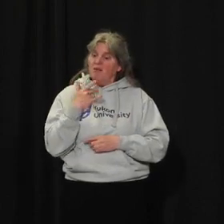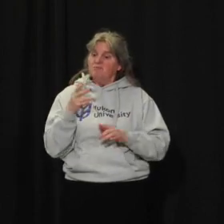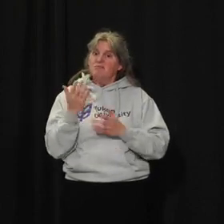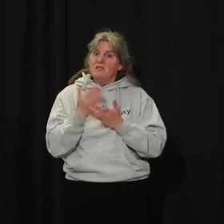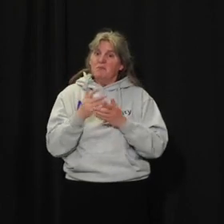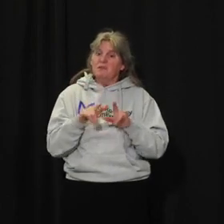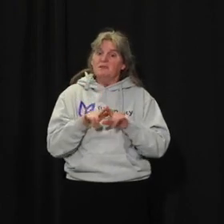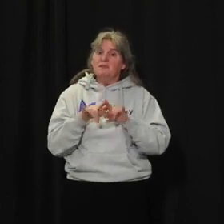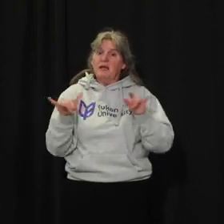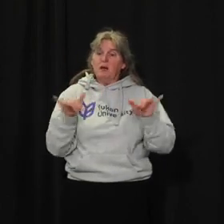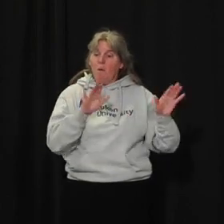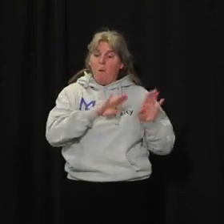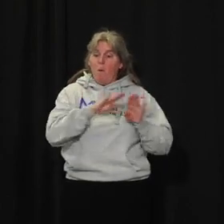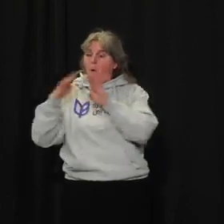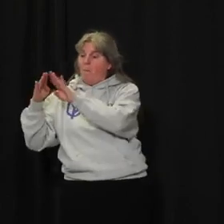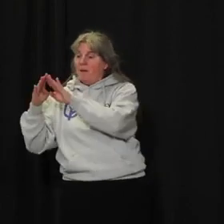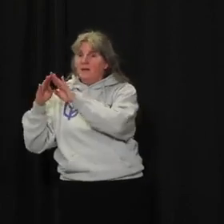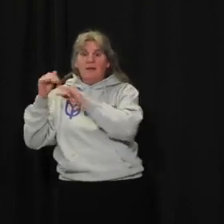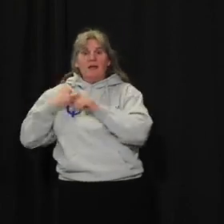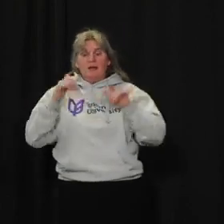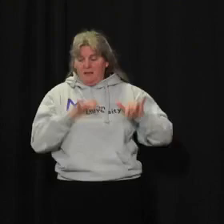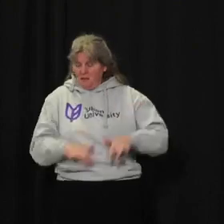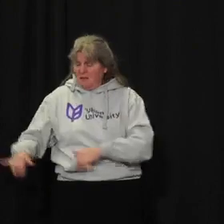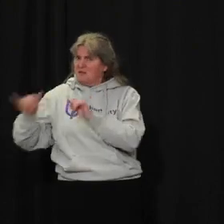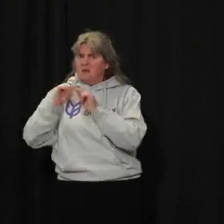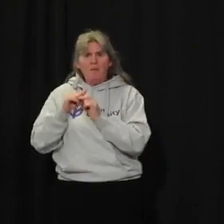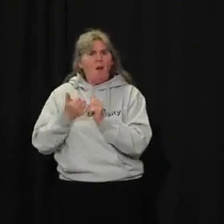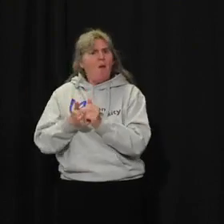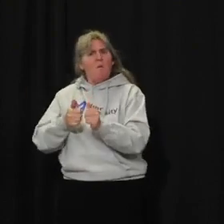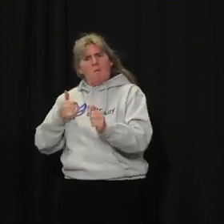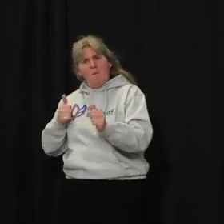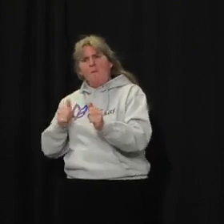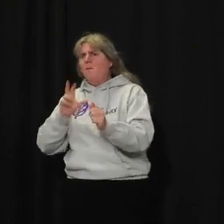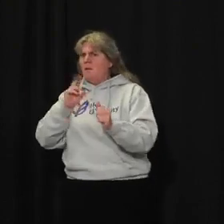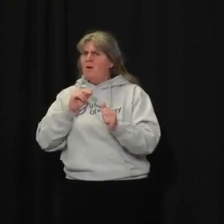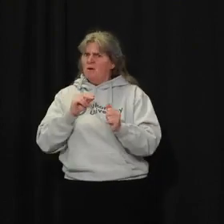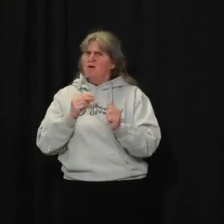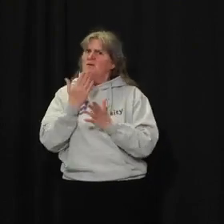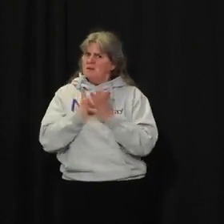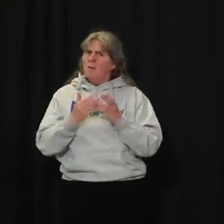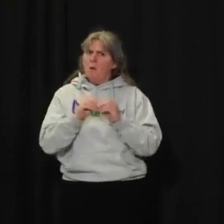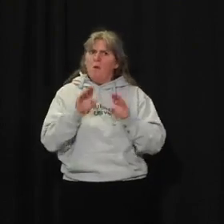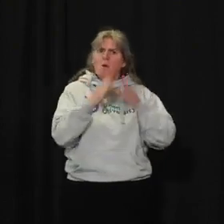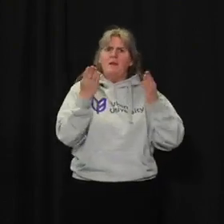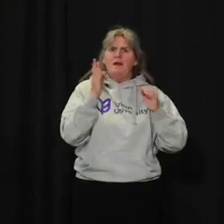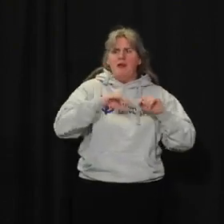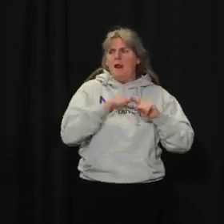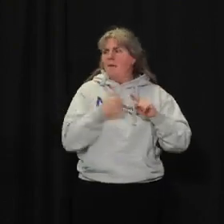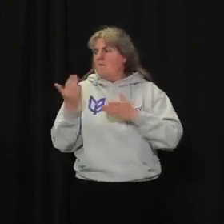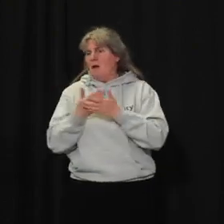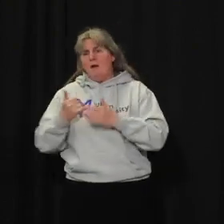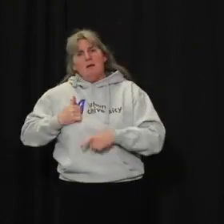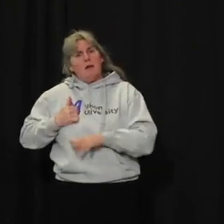country in terms of reopening. Far from lagging behind, in many ways we are ahead of other jurisdictions because of the